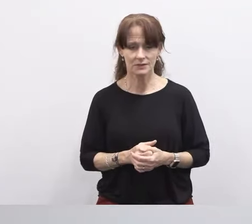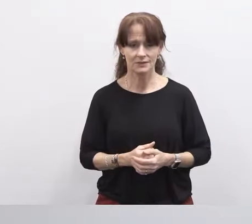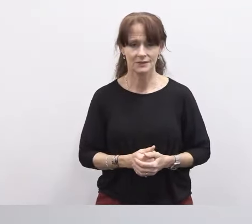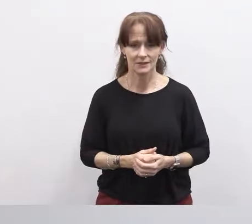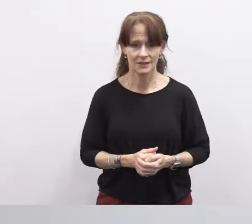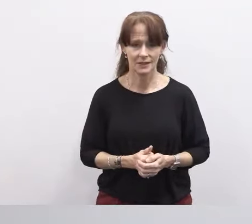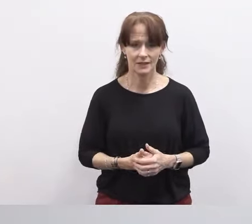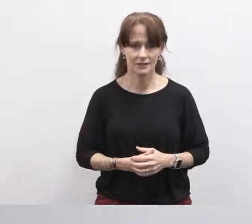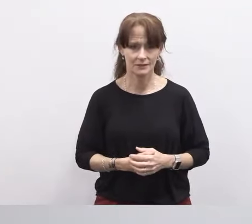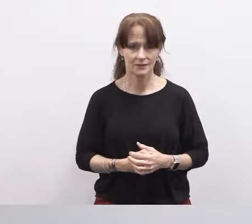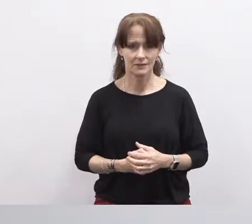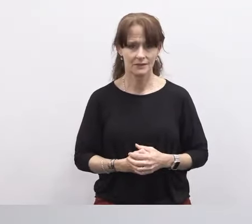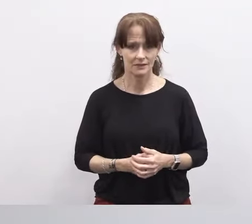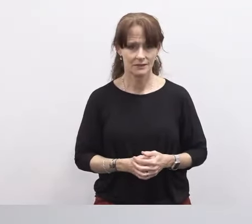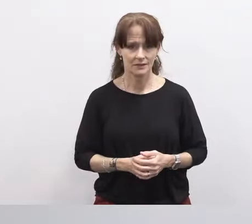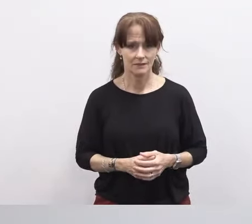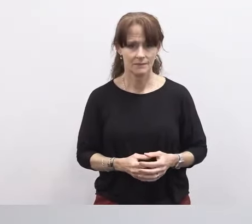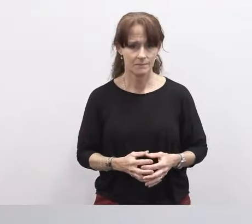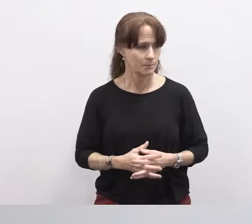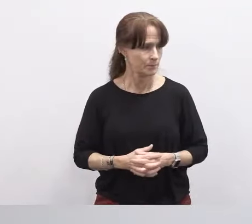(distant noise)